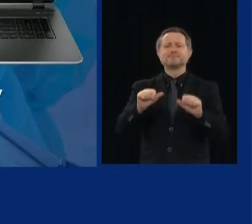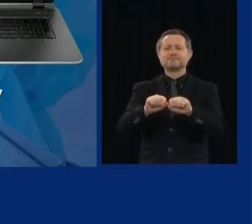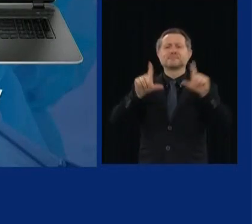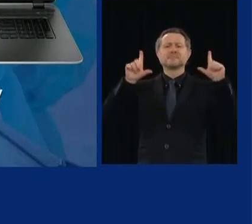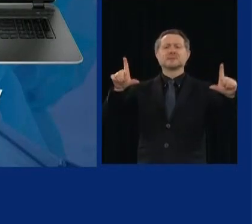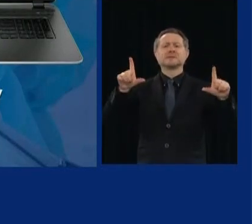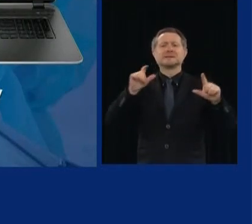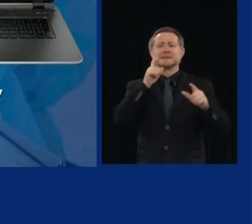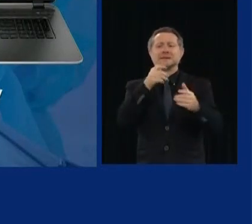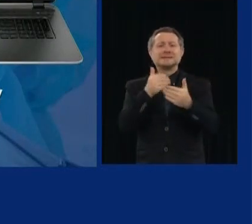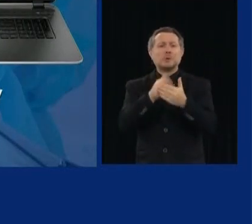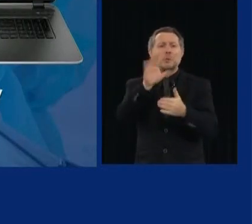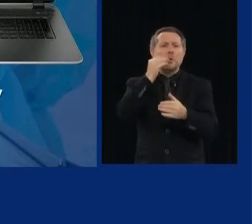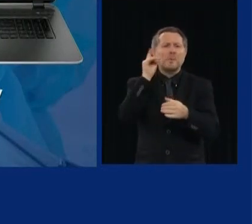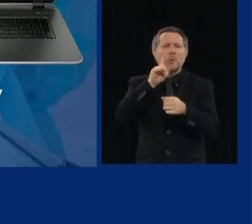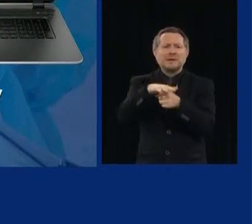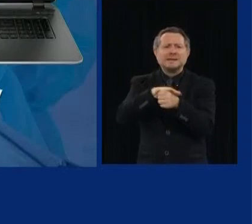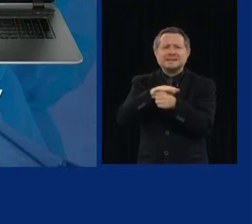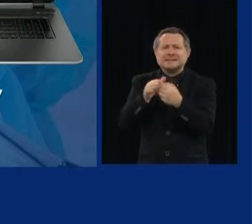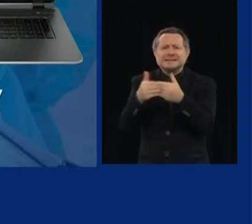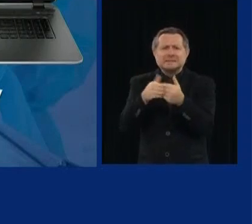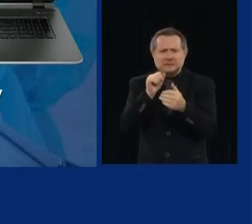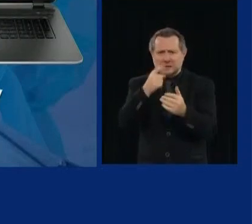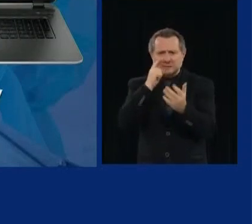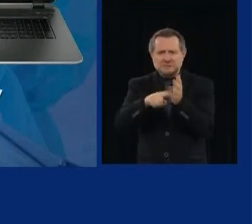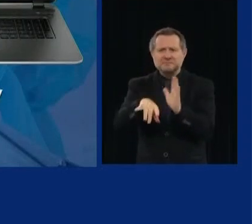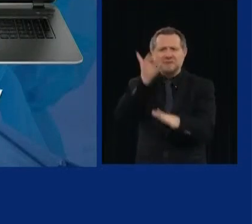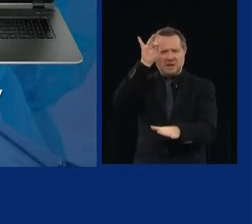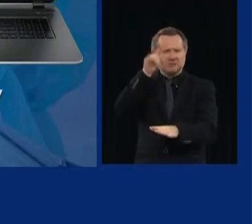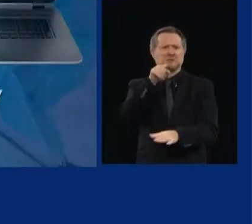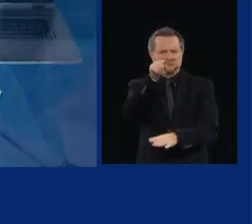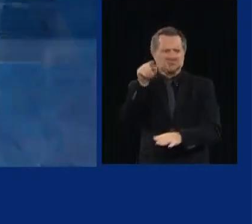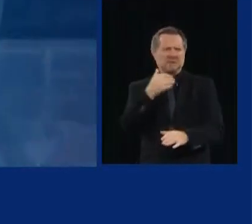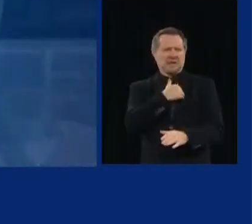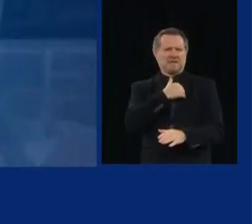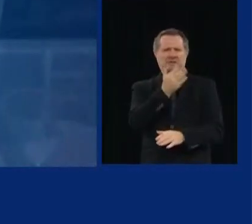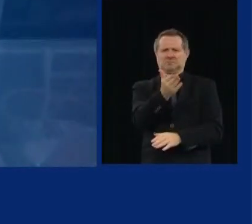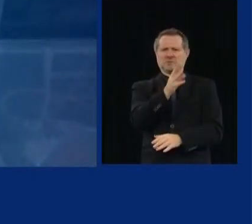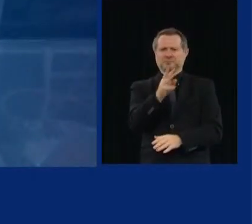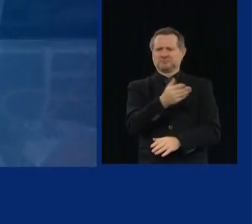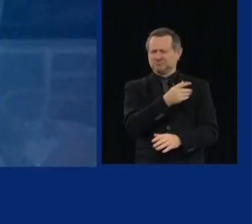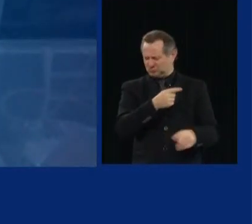AND ALL YOU HAVE TO DO IS GO TO A WEBSITE, FIND A TESTING SITE